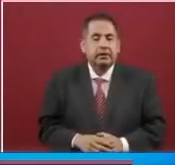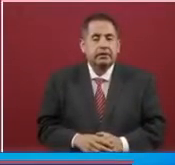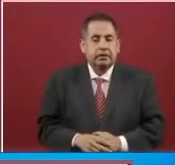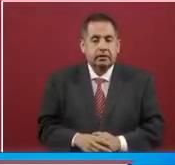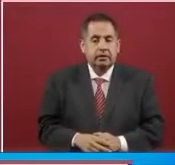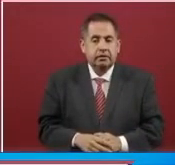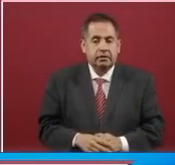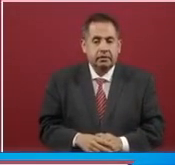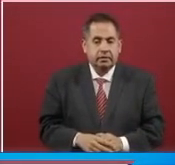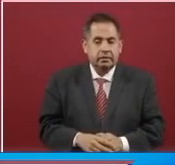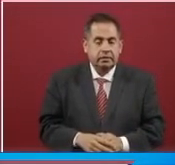3. Case of Lydia Cacho